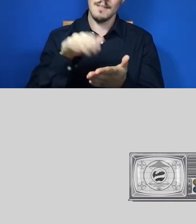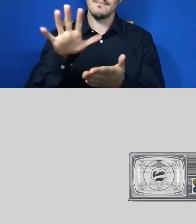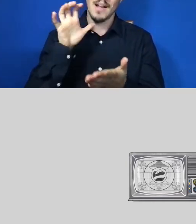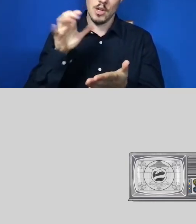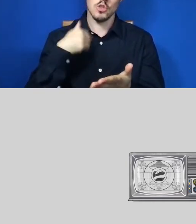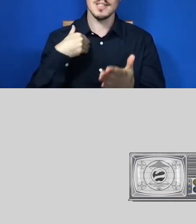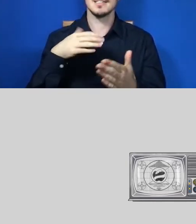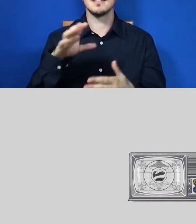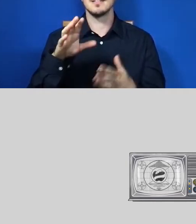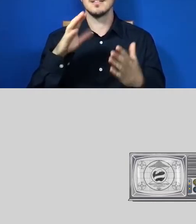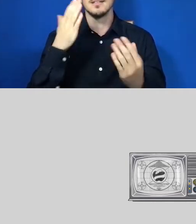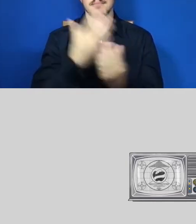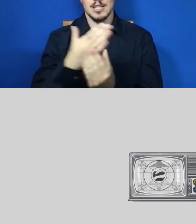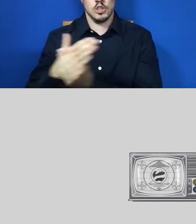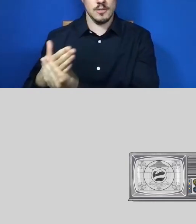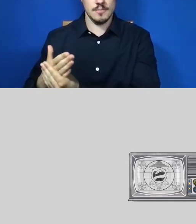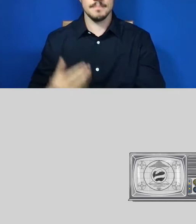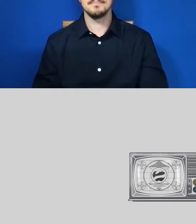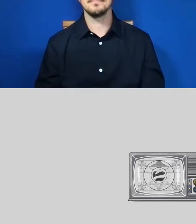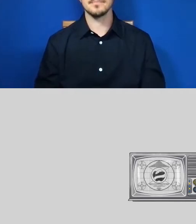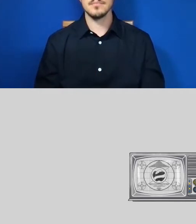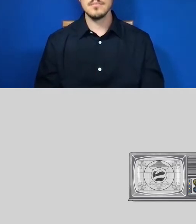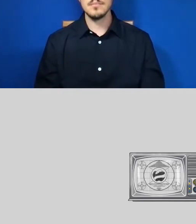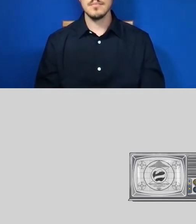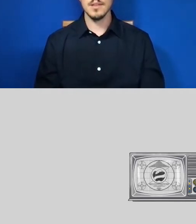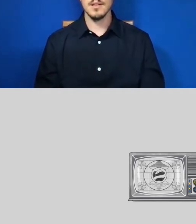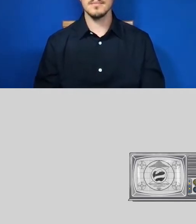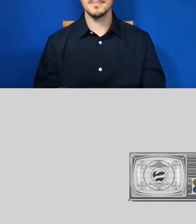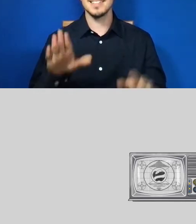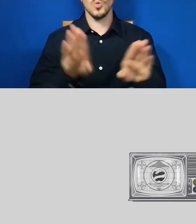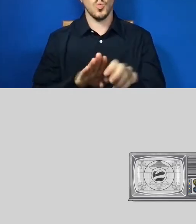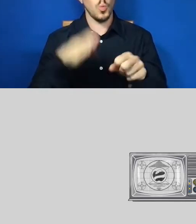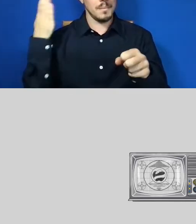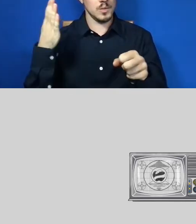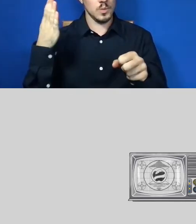and machine learning packages. Anaconda is completely opensource